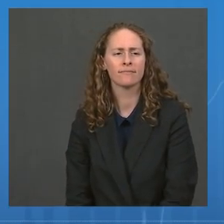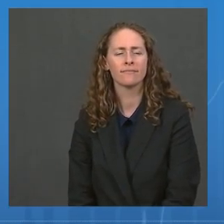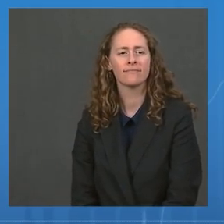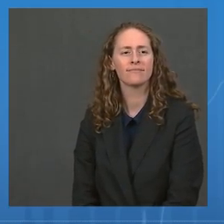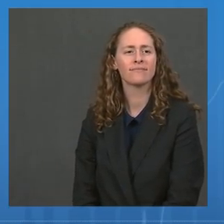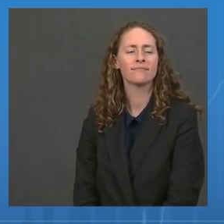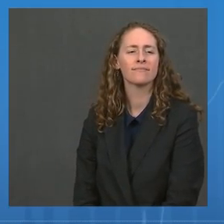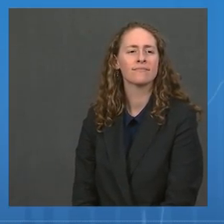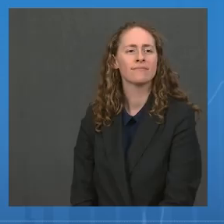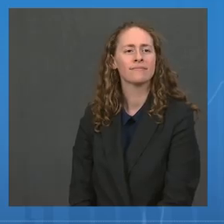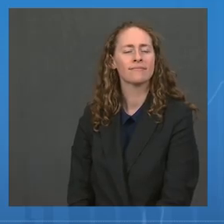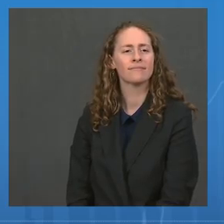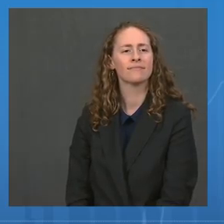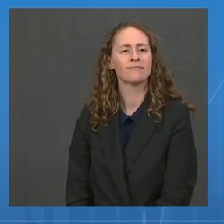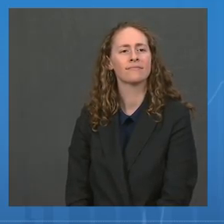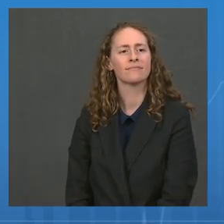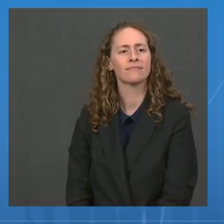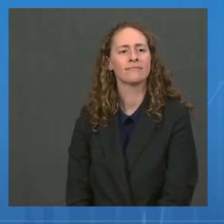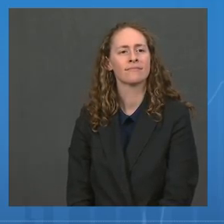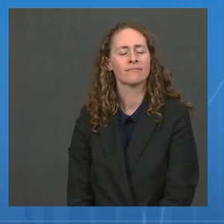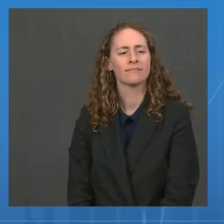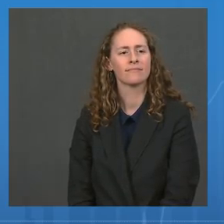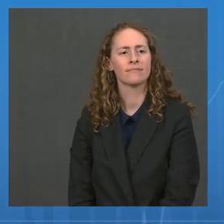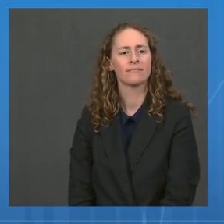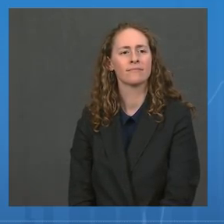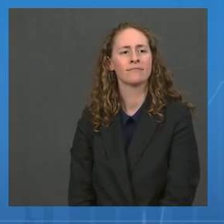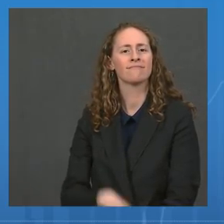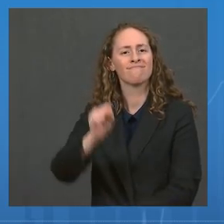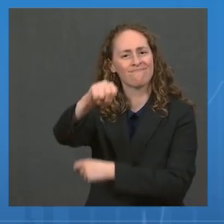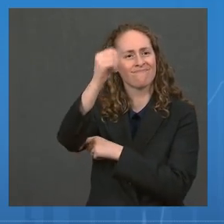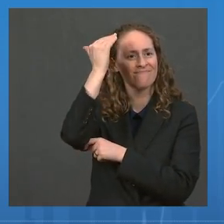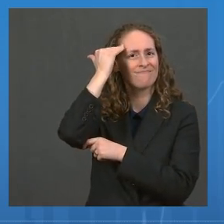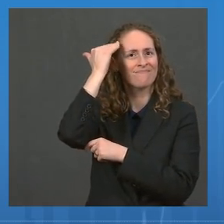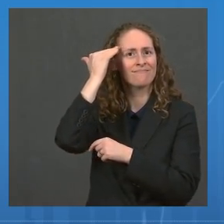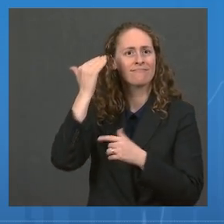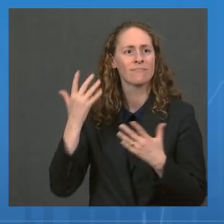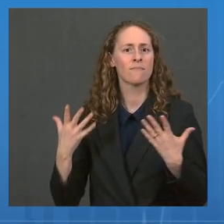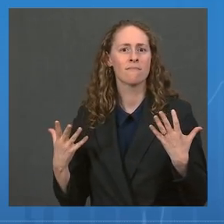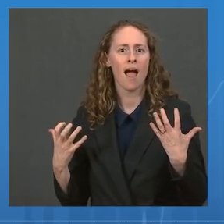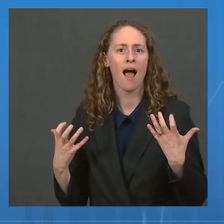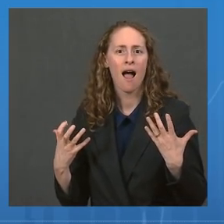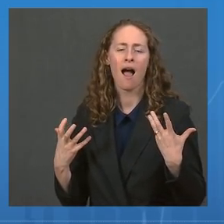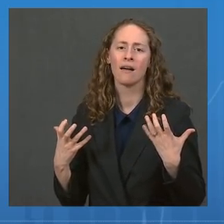I mean, there will be temptations, for example, for people who recently got vaccinated